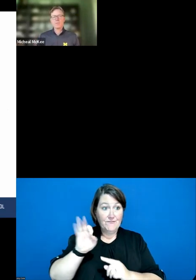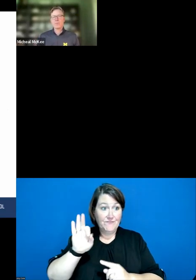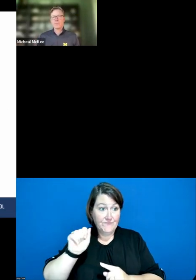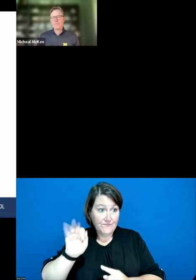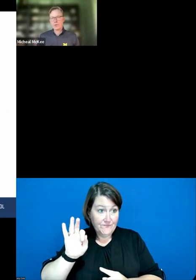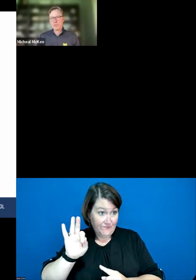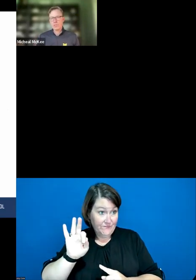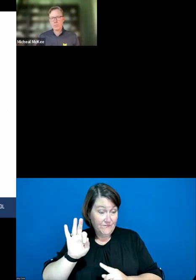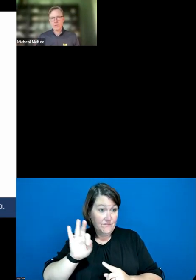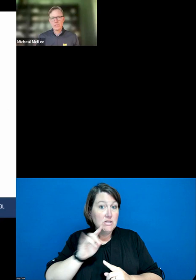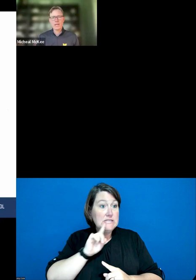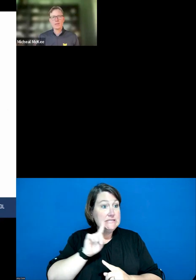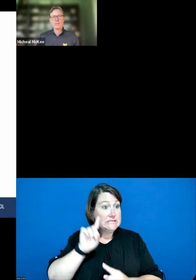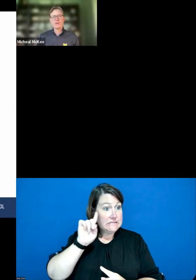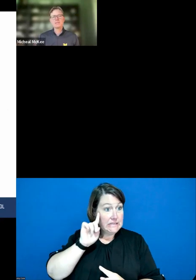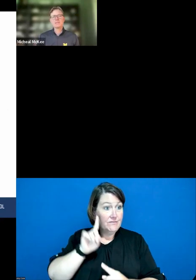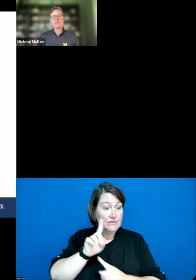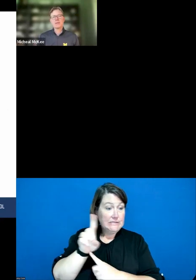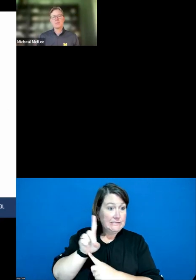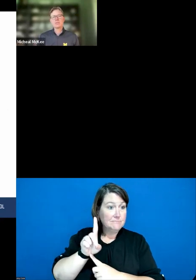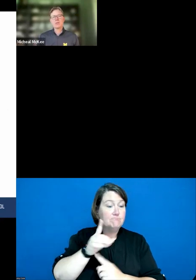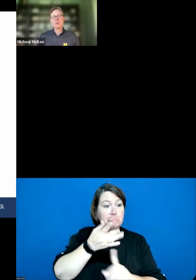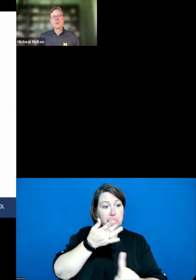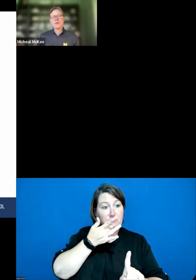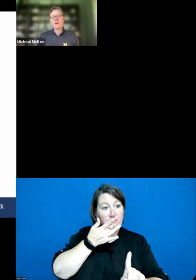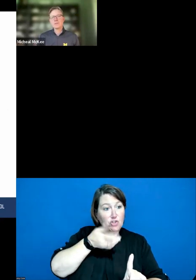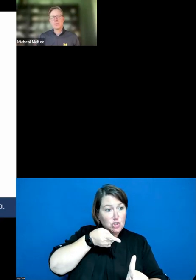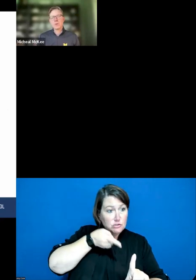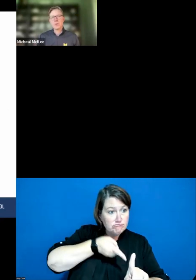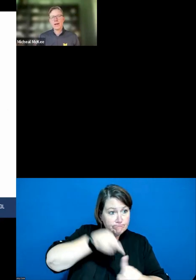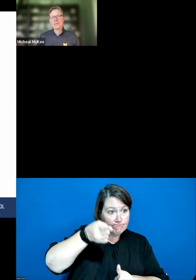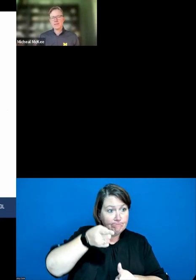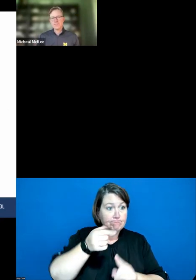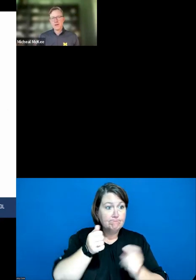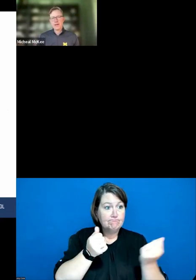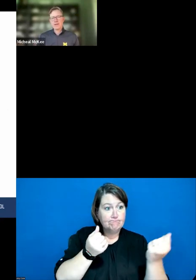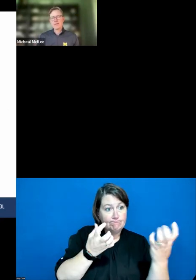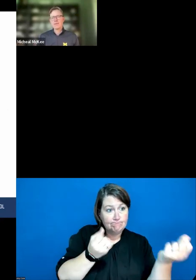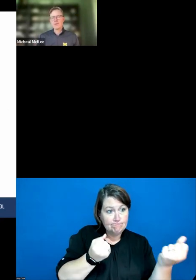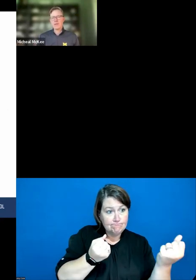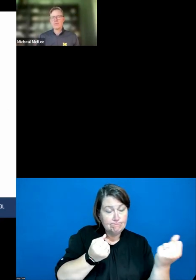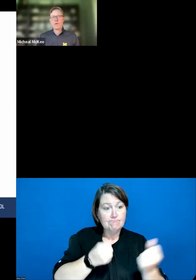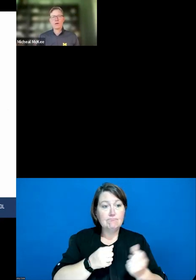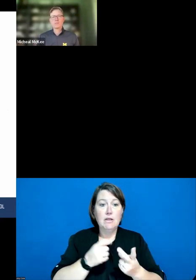prefer to communicate in American sign language. They also identify their hearings